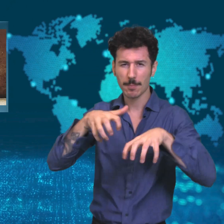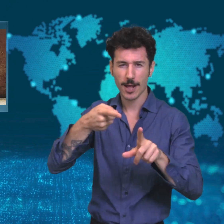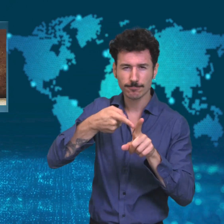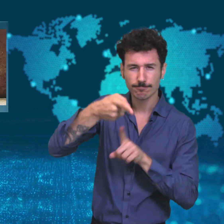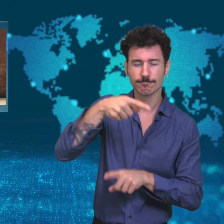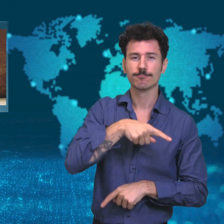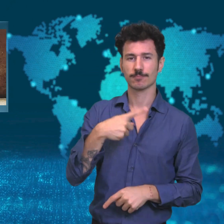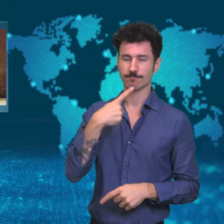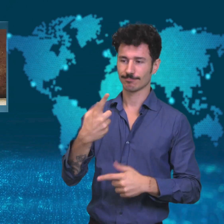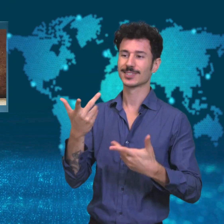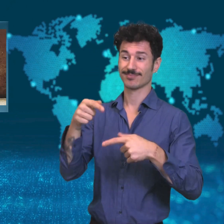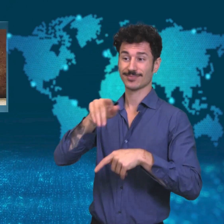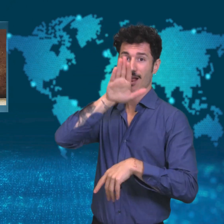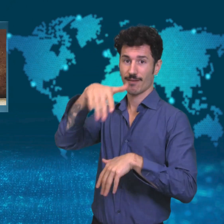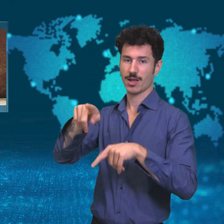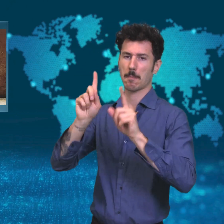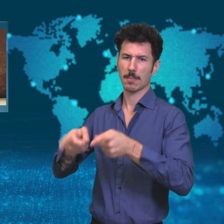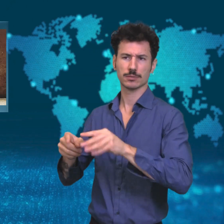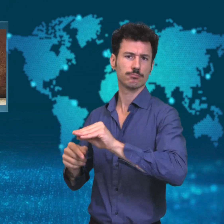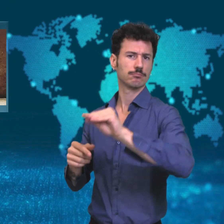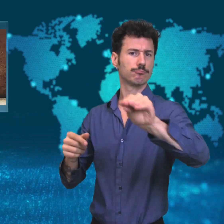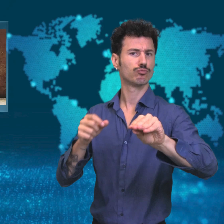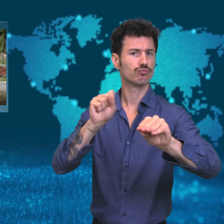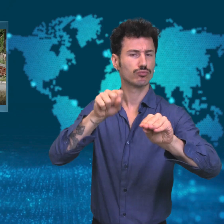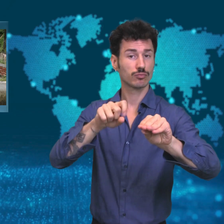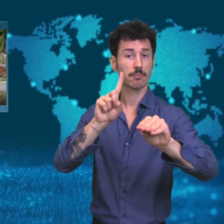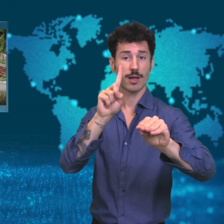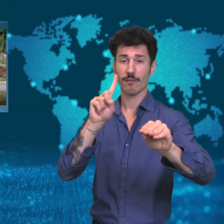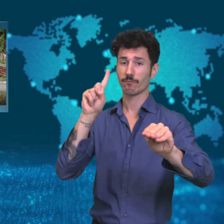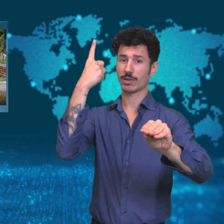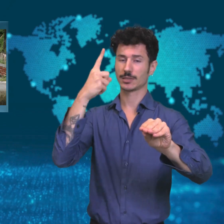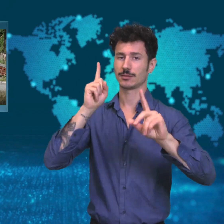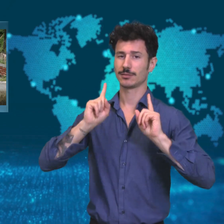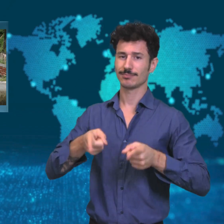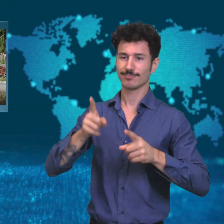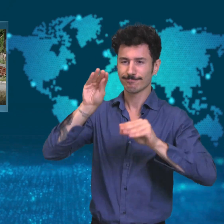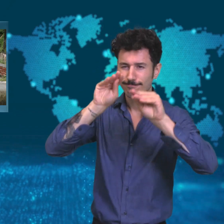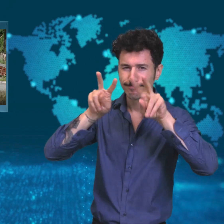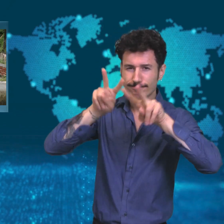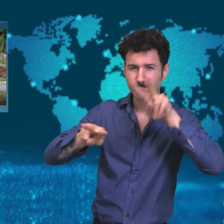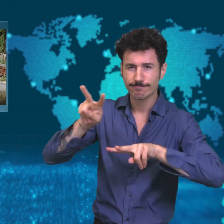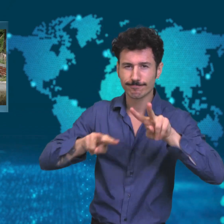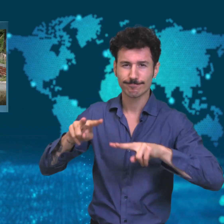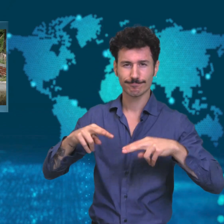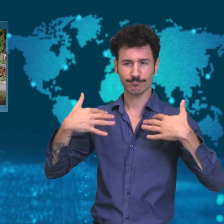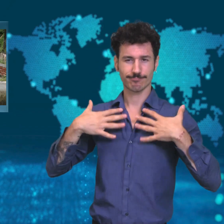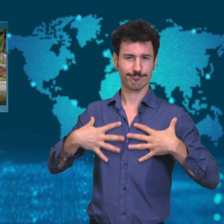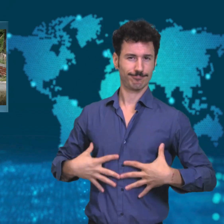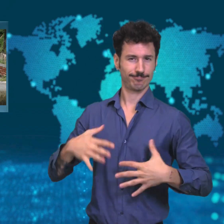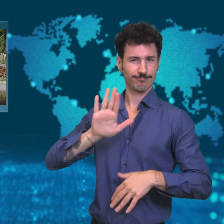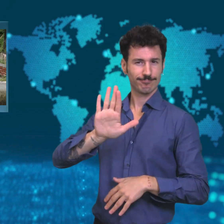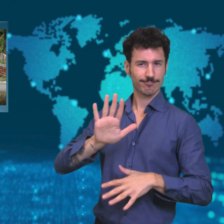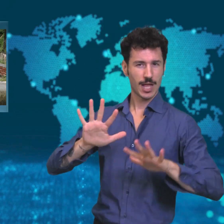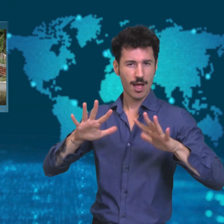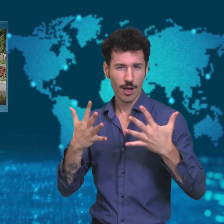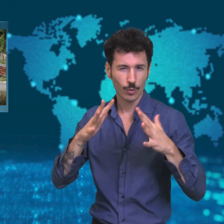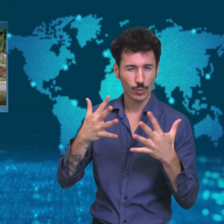First, he needed to pass a physical exam before traveling.